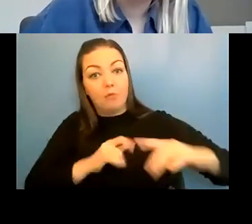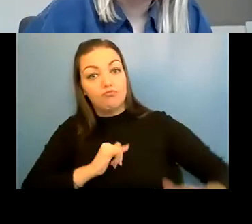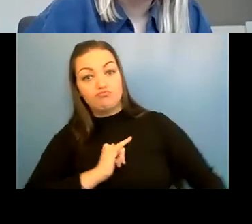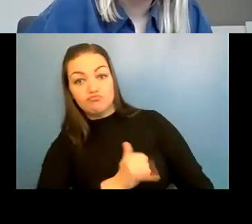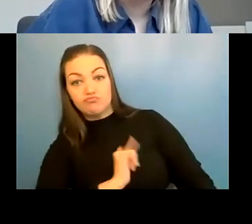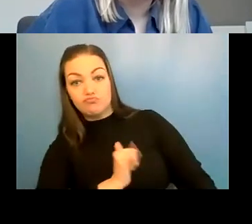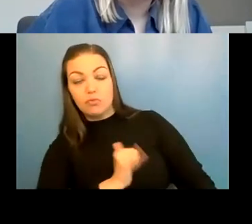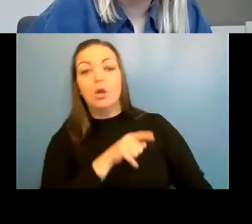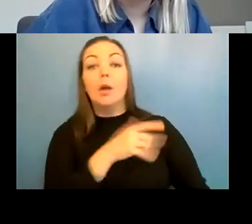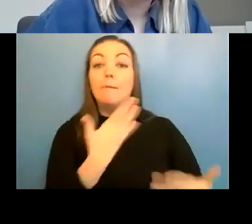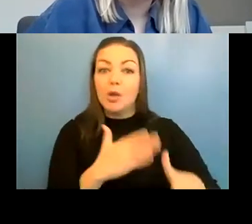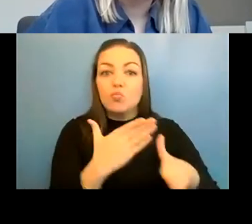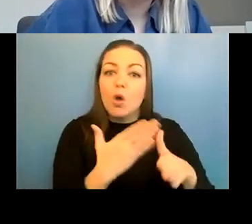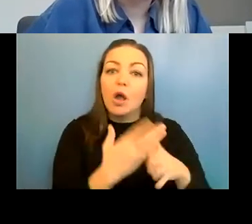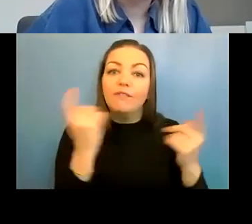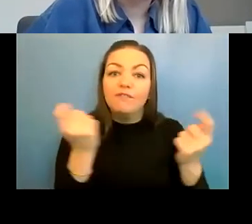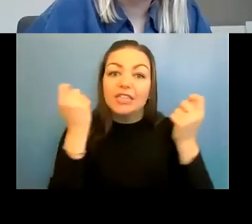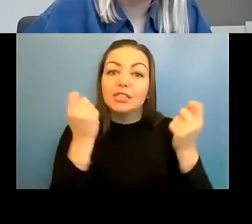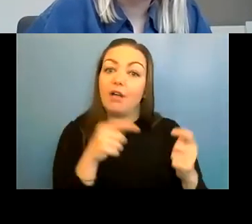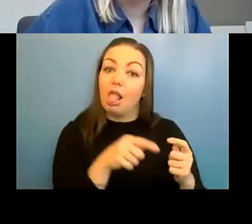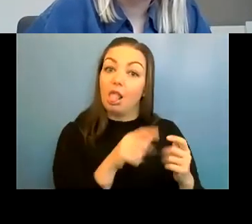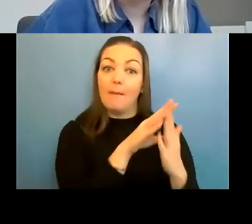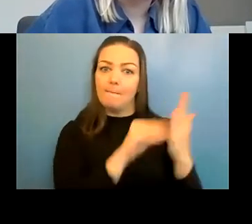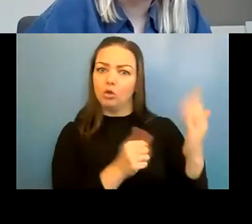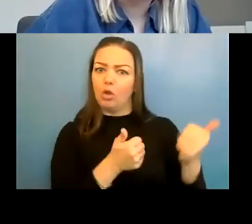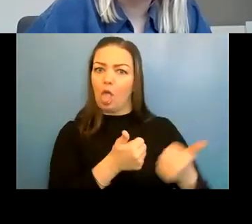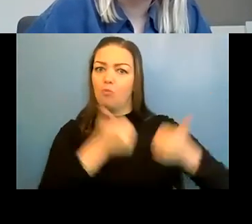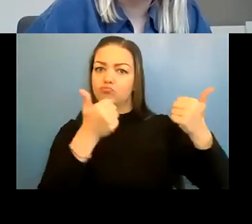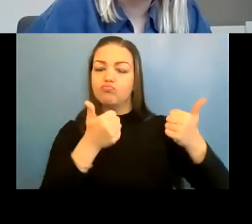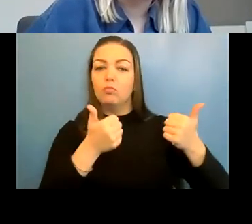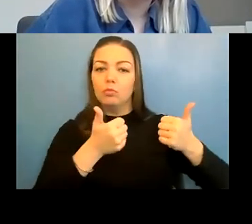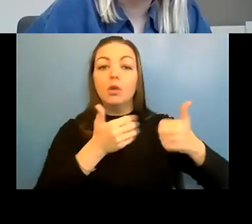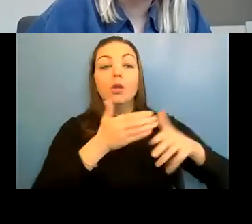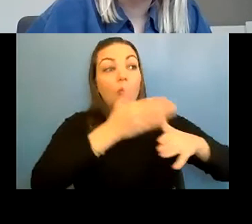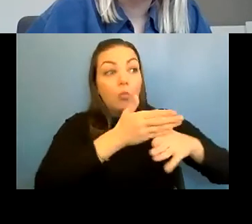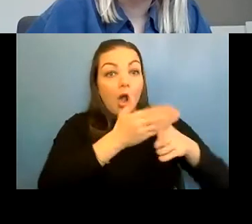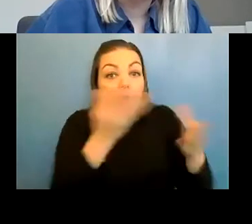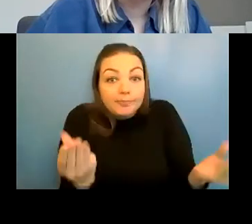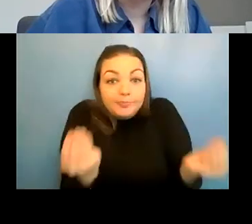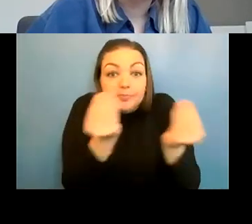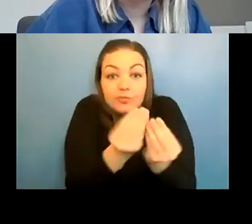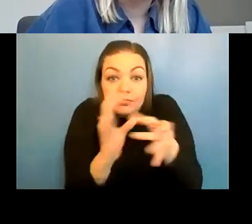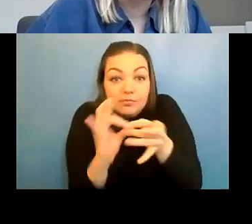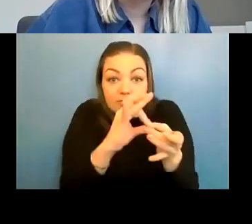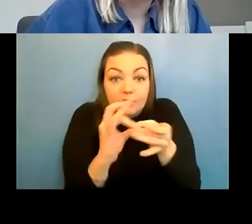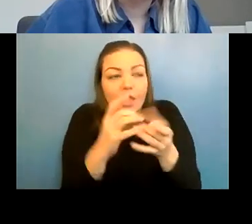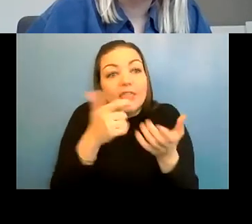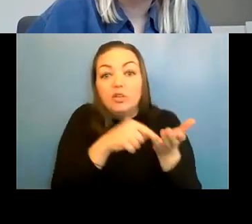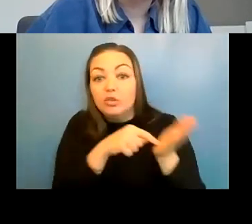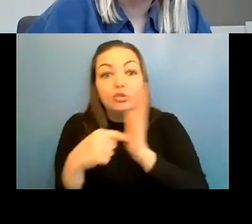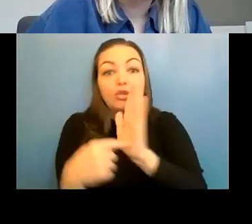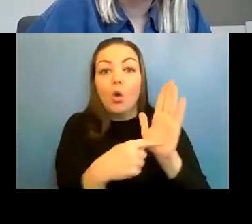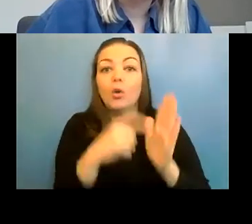And it ranges from countries that have taken a very similar approach, where they have worked on a festival model, and they have brought kind of work over together,